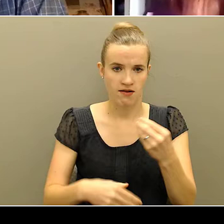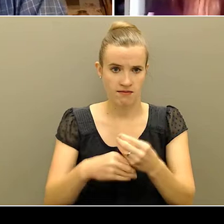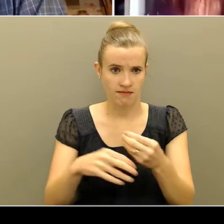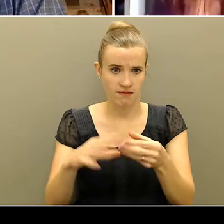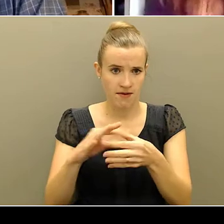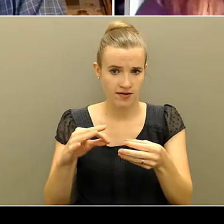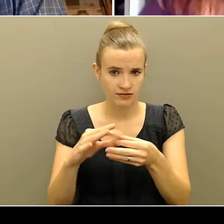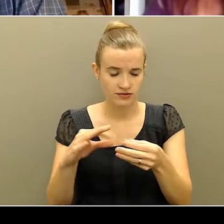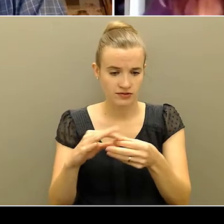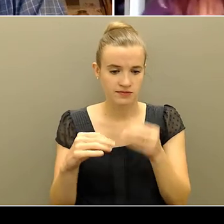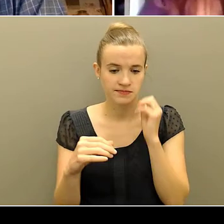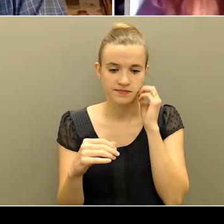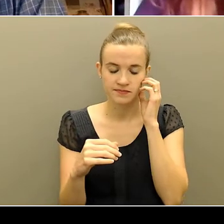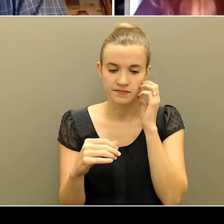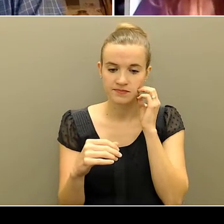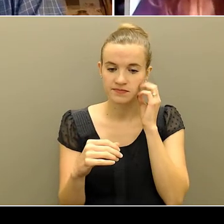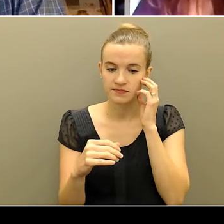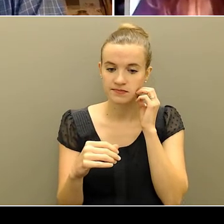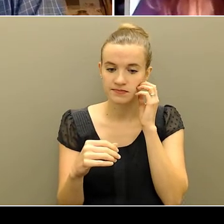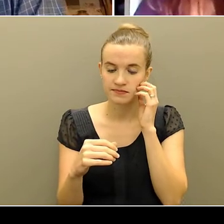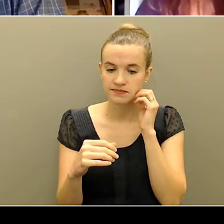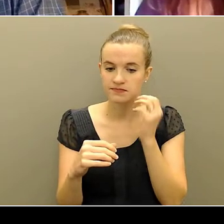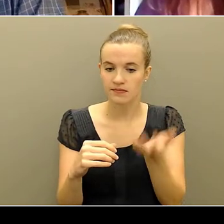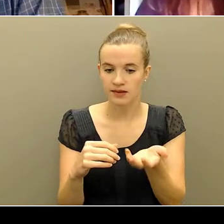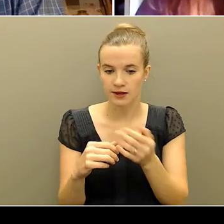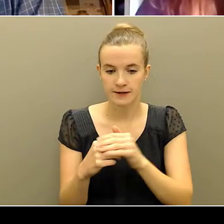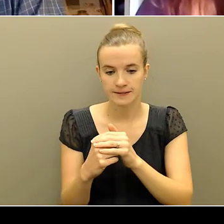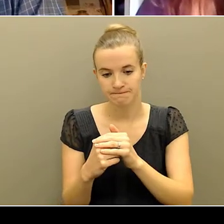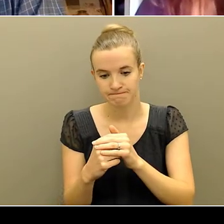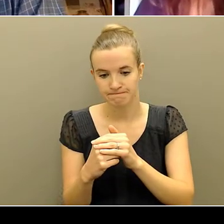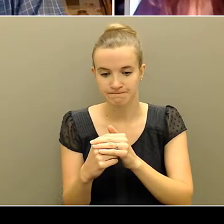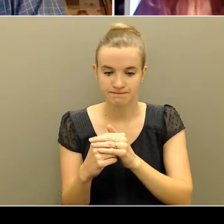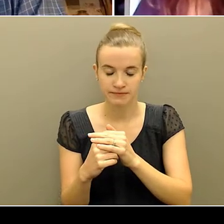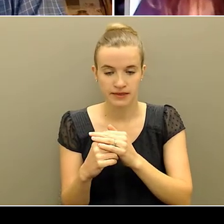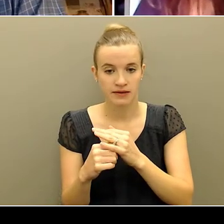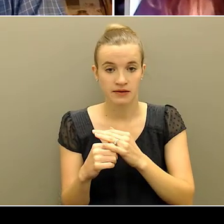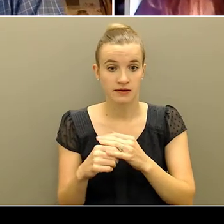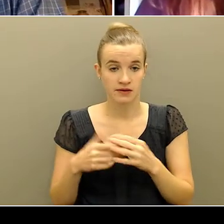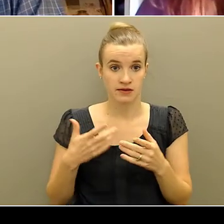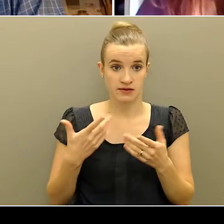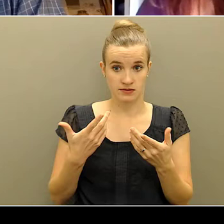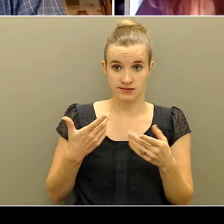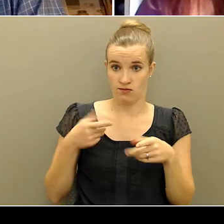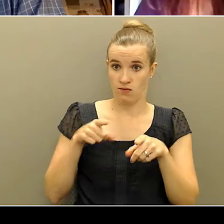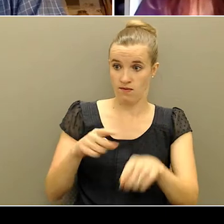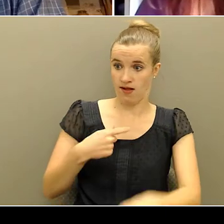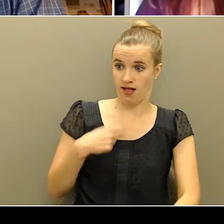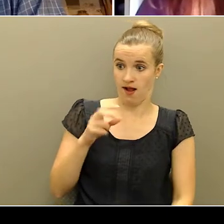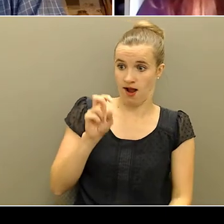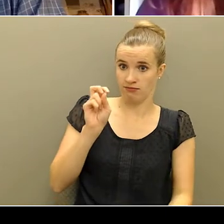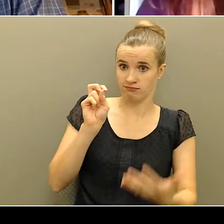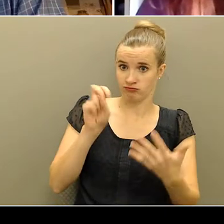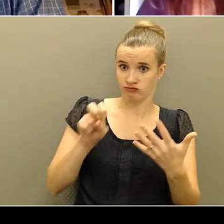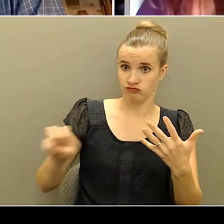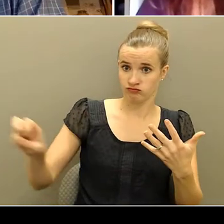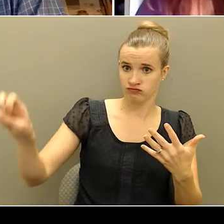know, like, take care of myself, which I think is, which I think is important. And one, I think one of the most important things is attitude for sure,